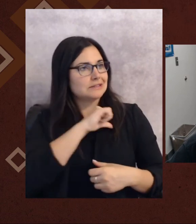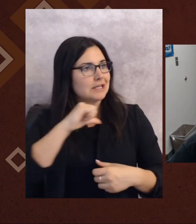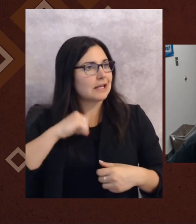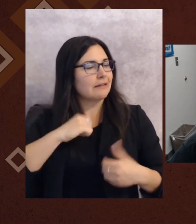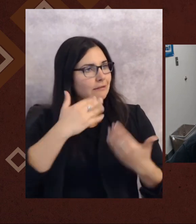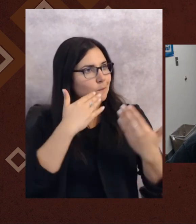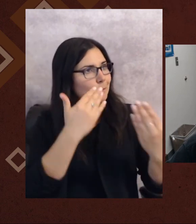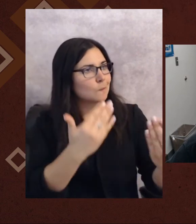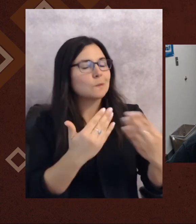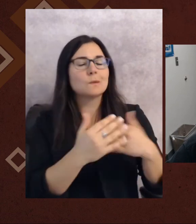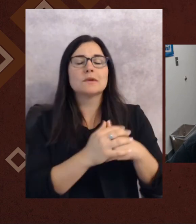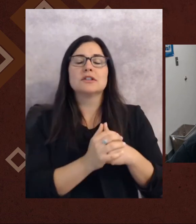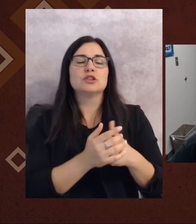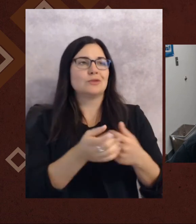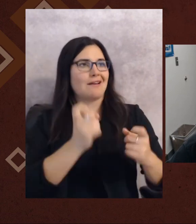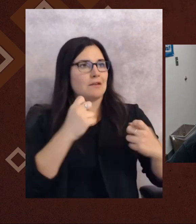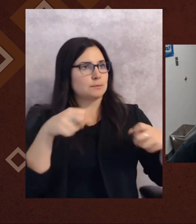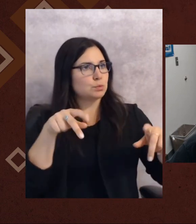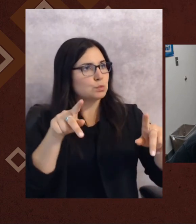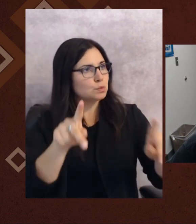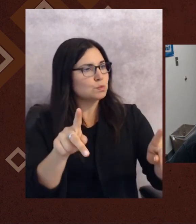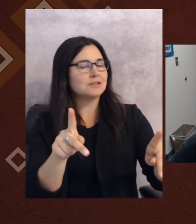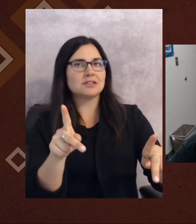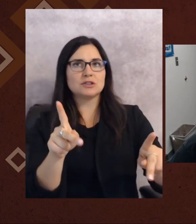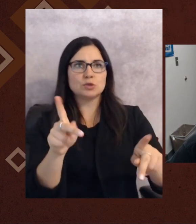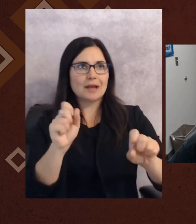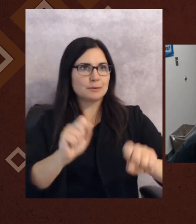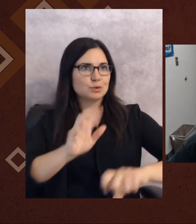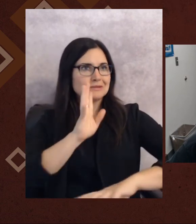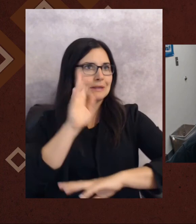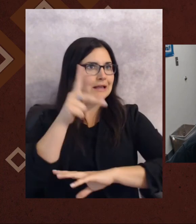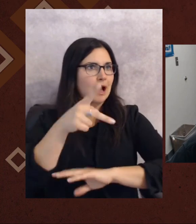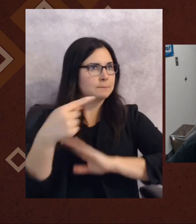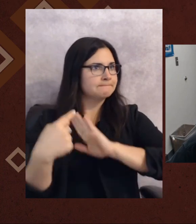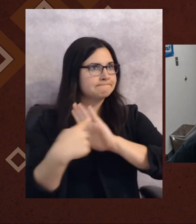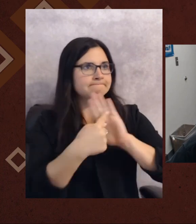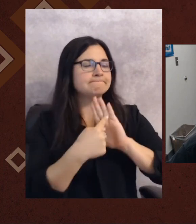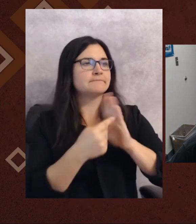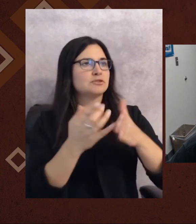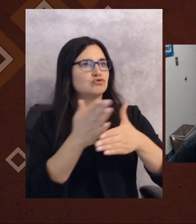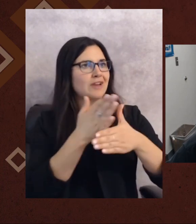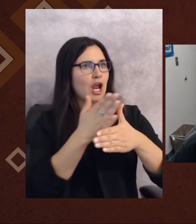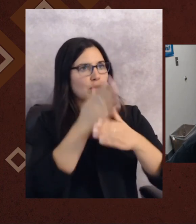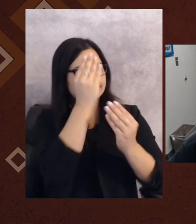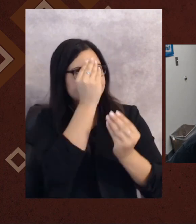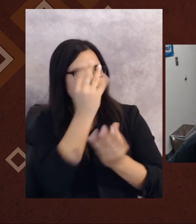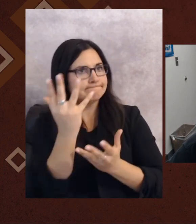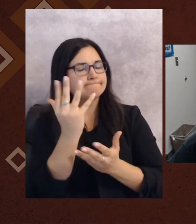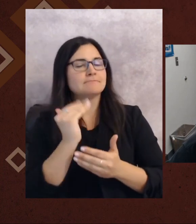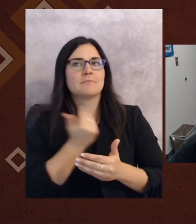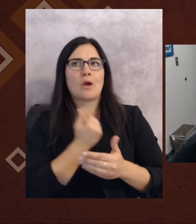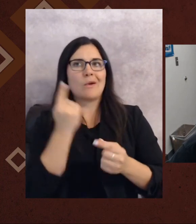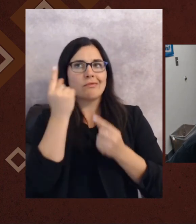It was a chance to speak up, to share their thoughts and opinions we have